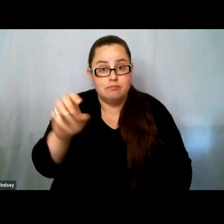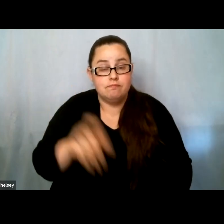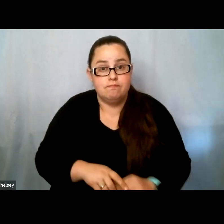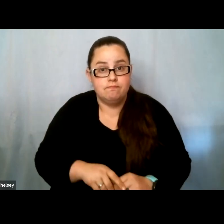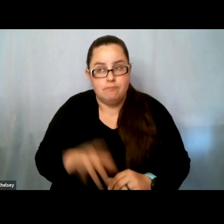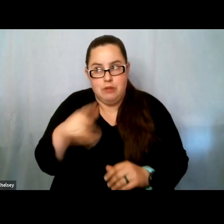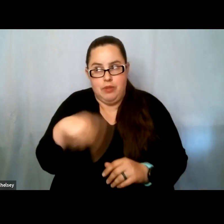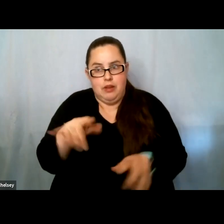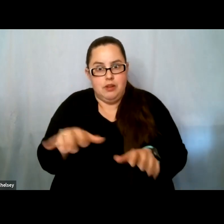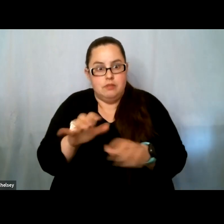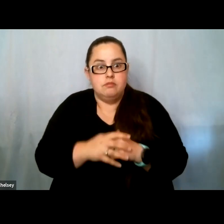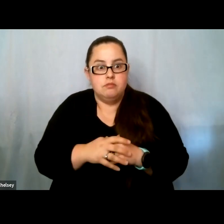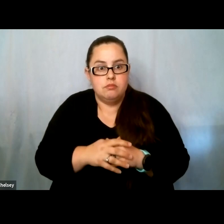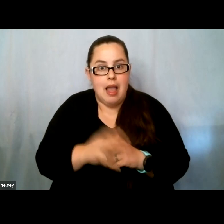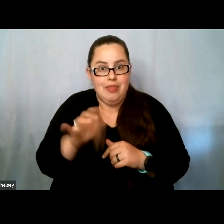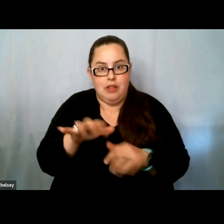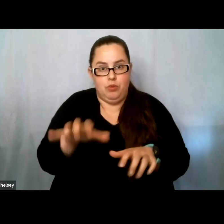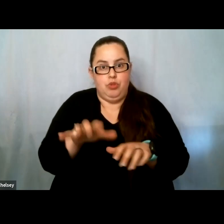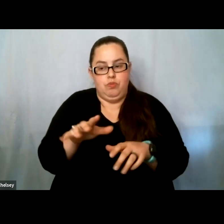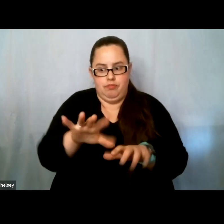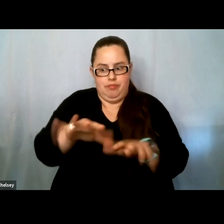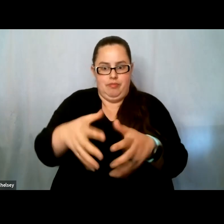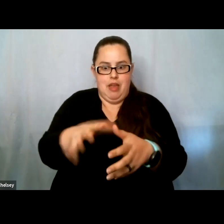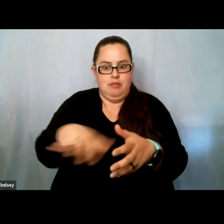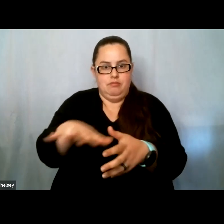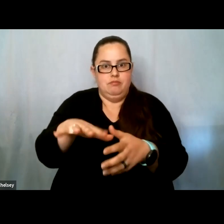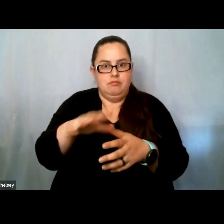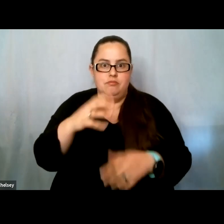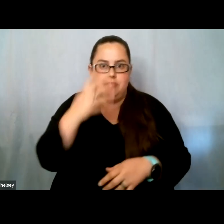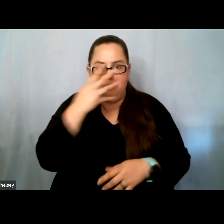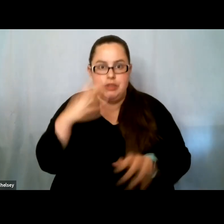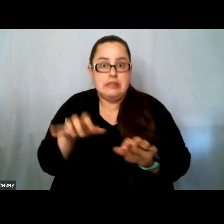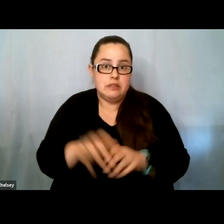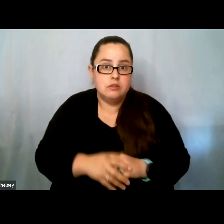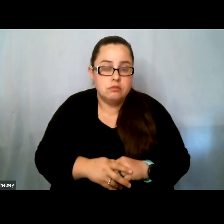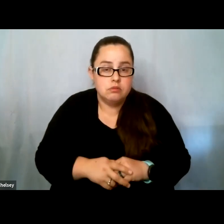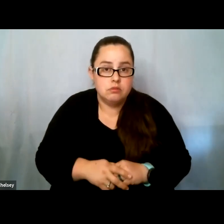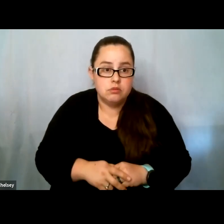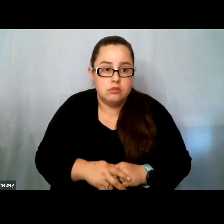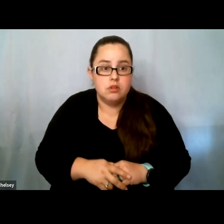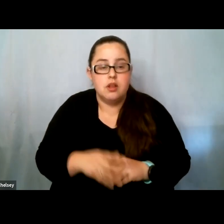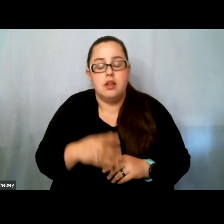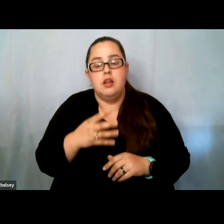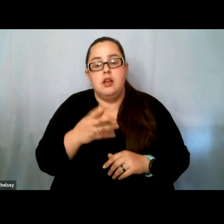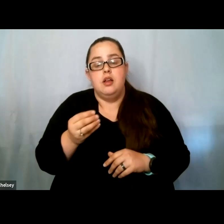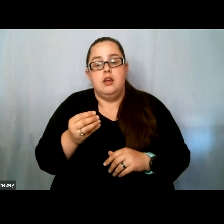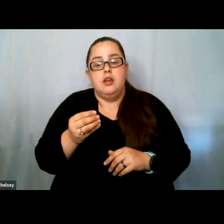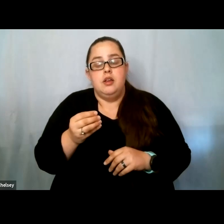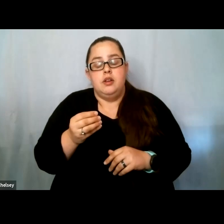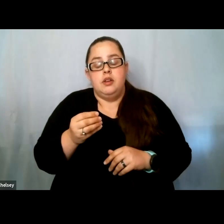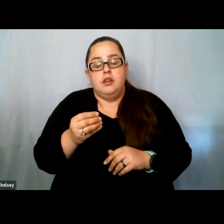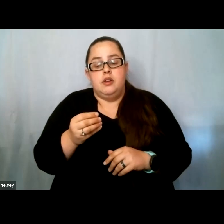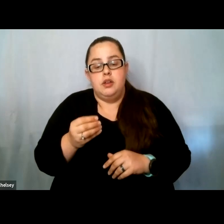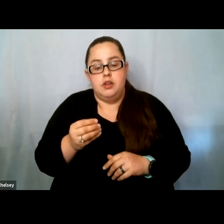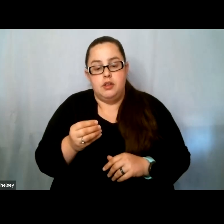did. That's what those immigrants did. And so it's a different it's settler colonialism.